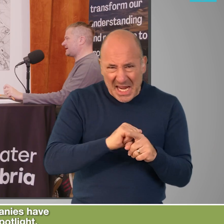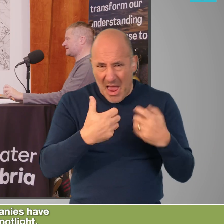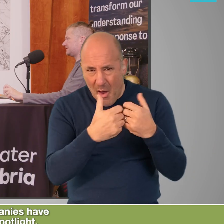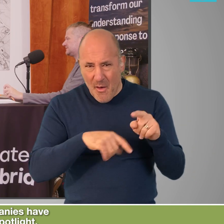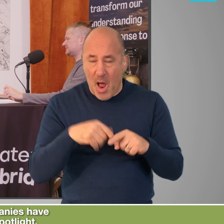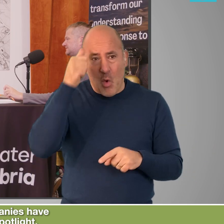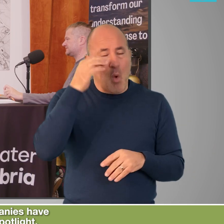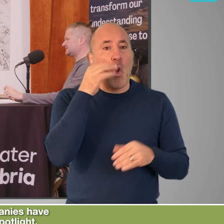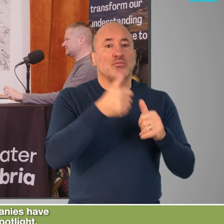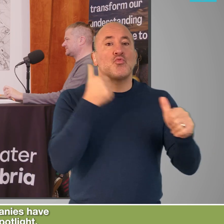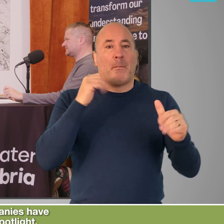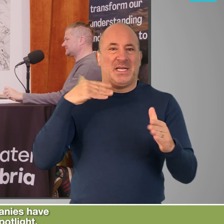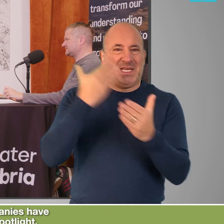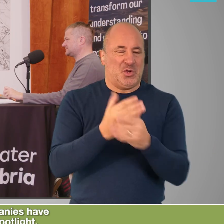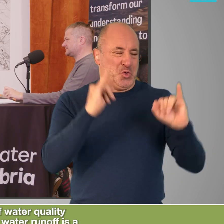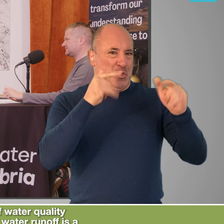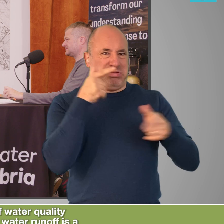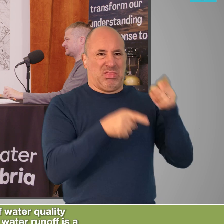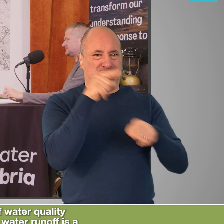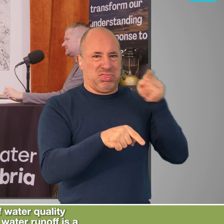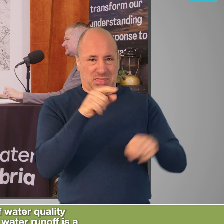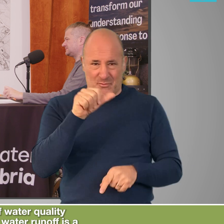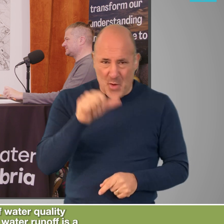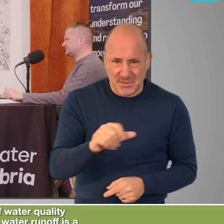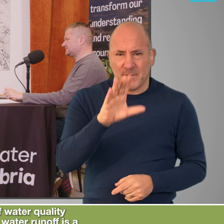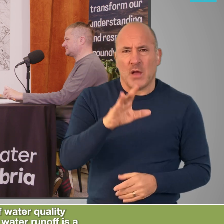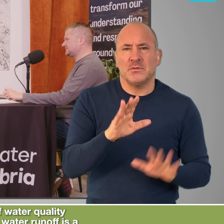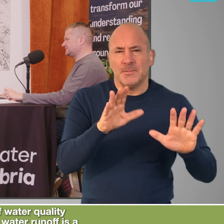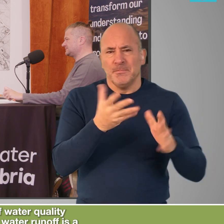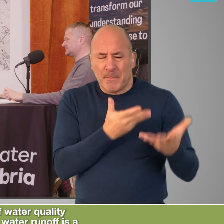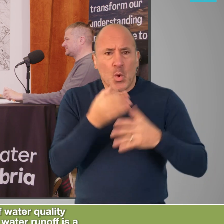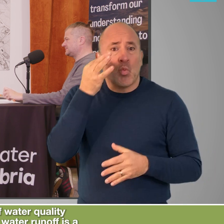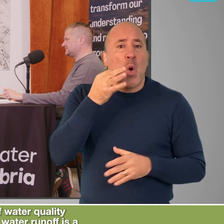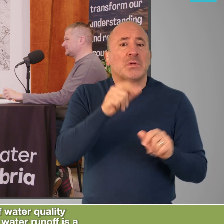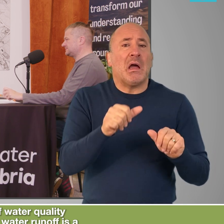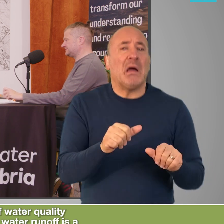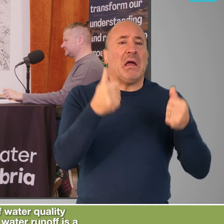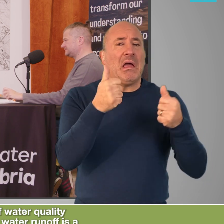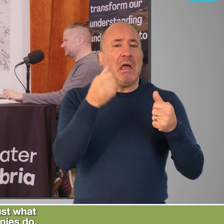I know water companies have been under the spotlight, but the conversation of water quality when it comes to surface water runoff is a